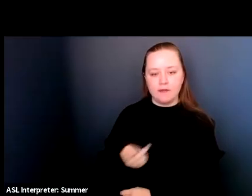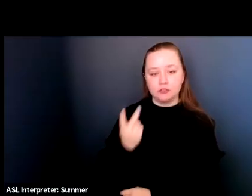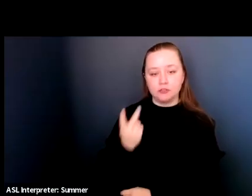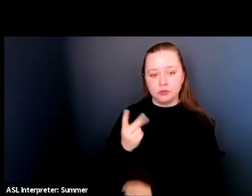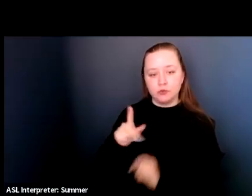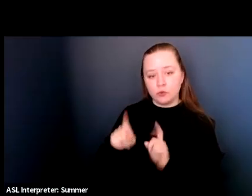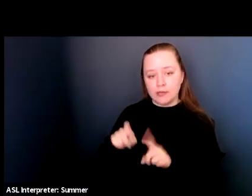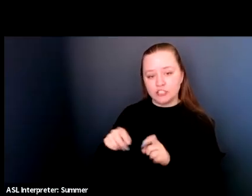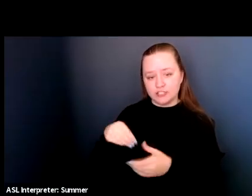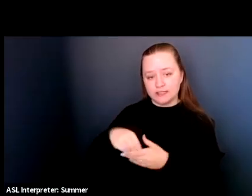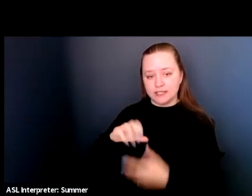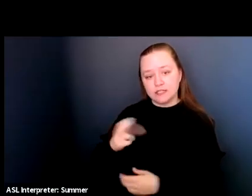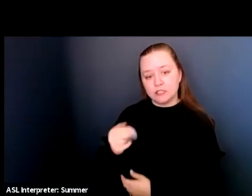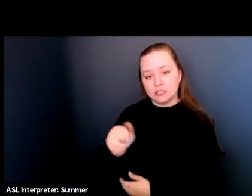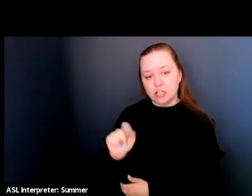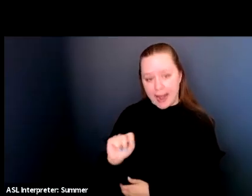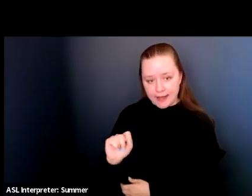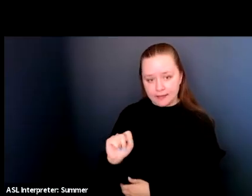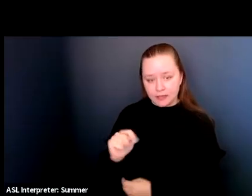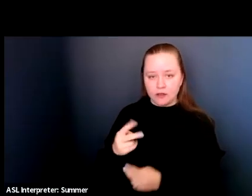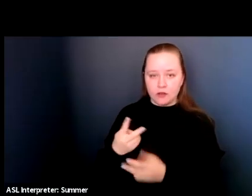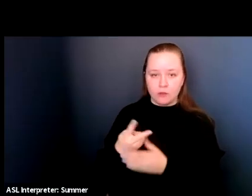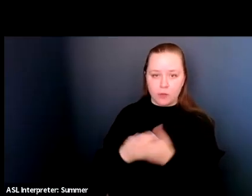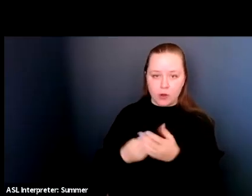the chat and they both are on the same topic.